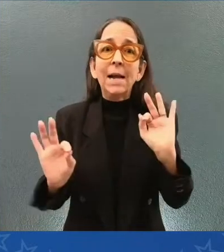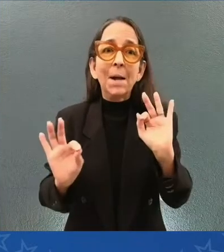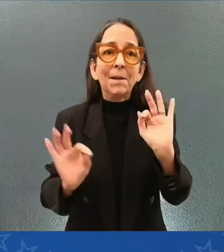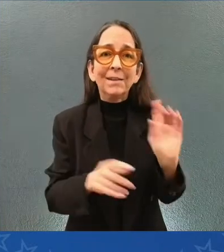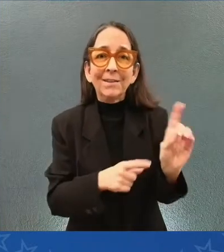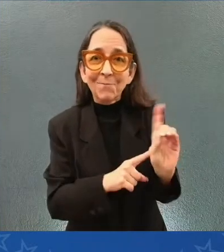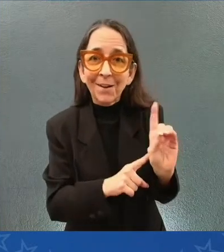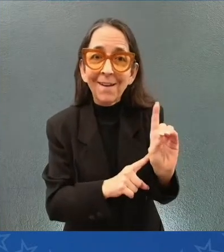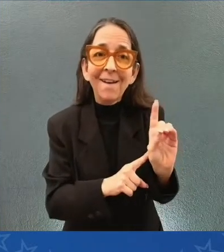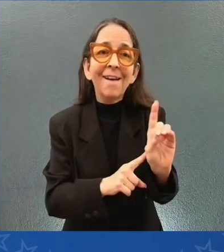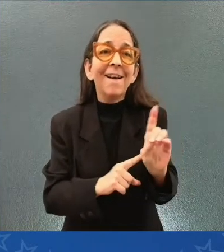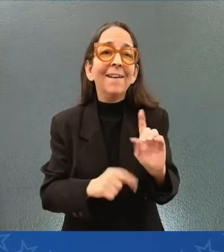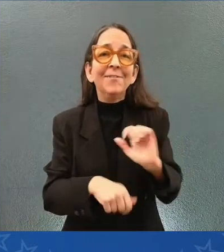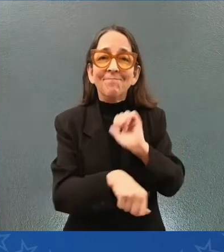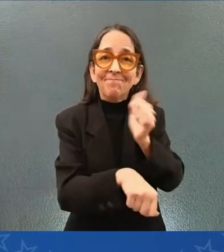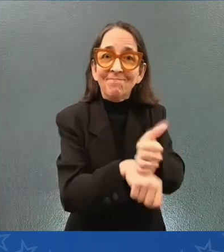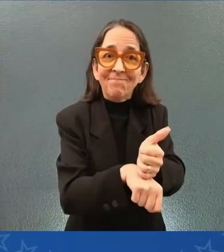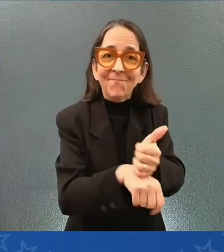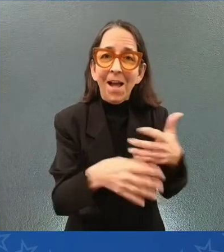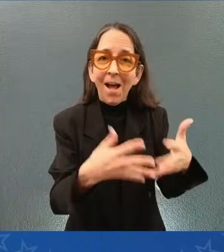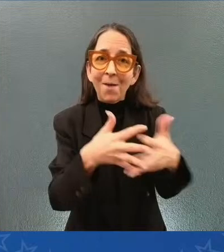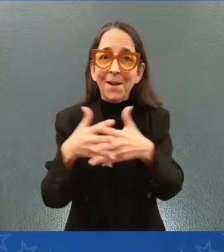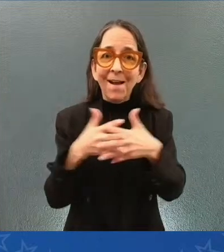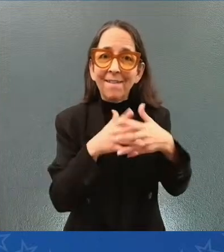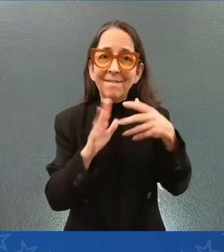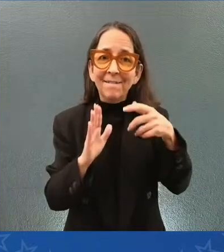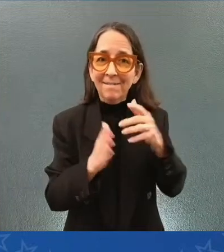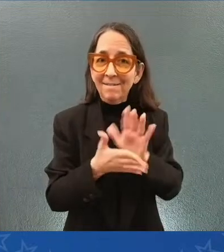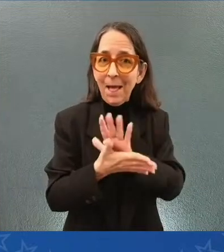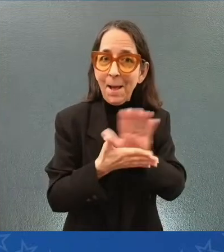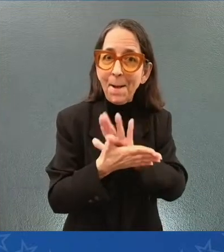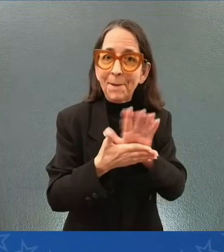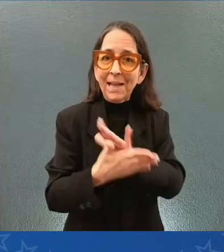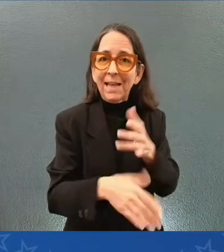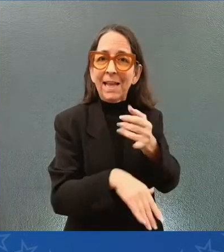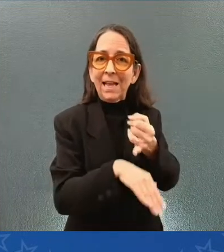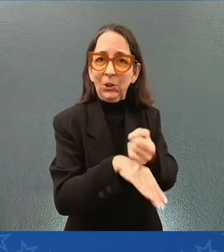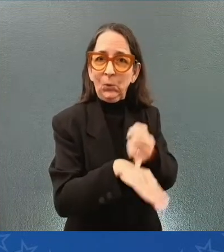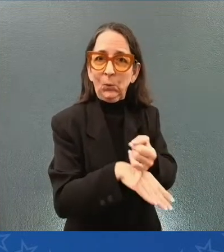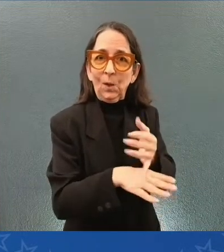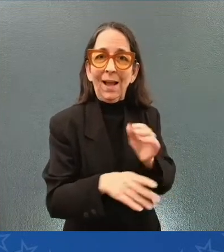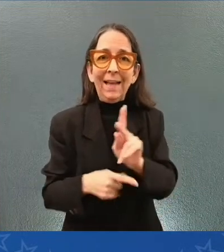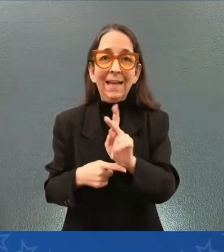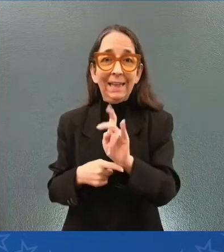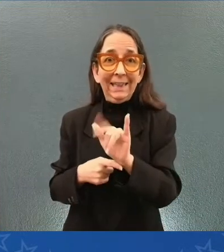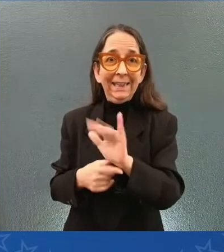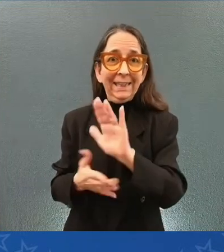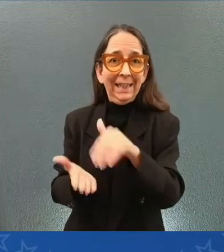and Kennedy Center Honors, lifting up the arts and artists at the heart of American culture.